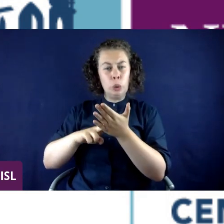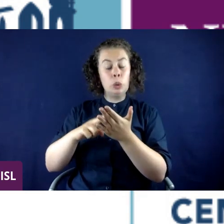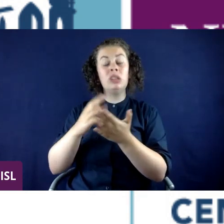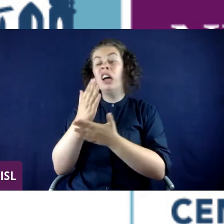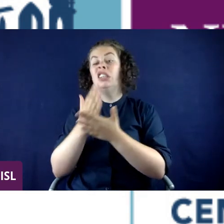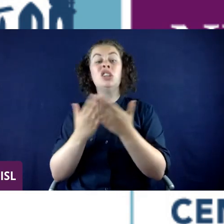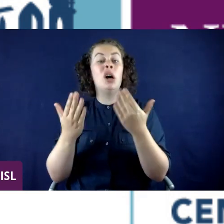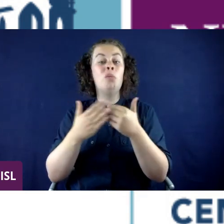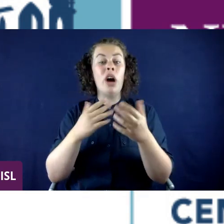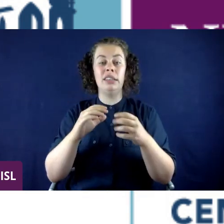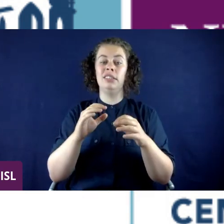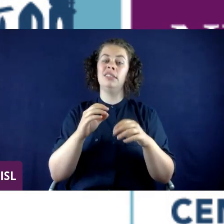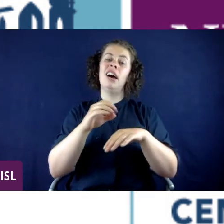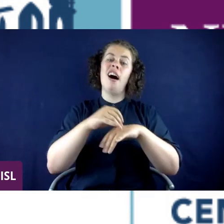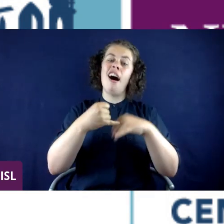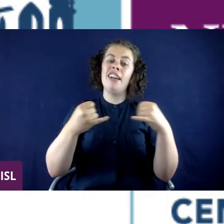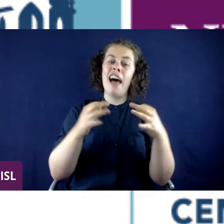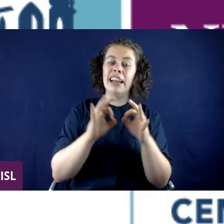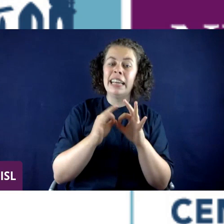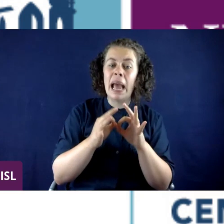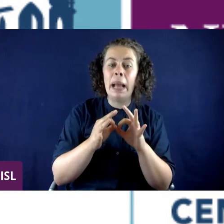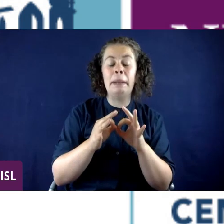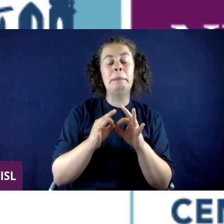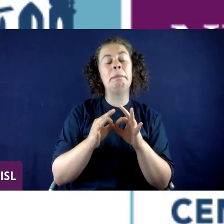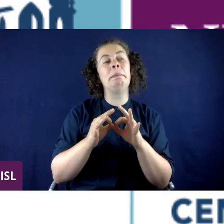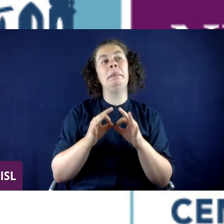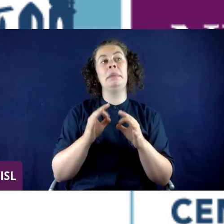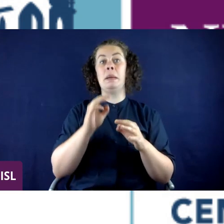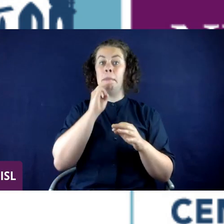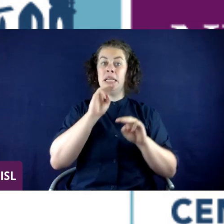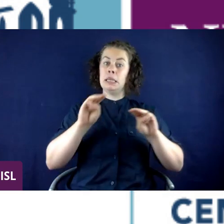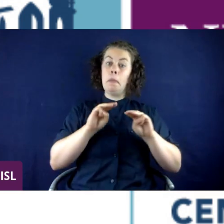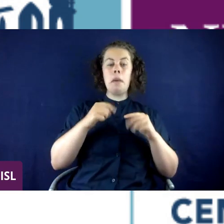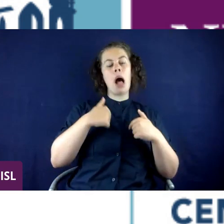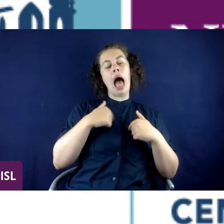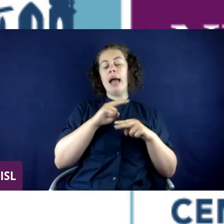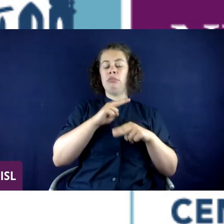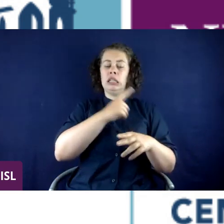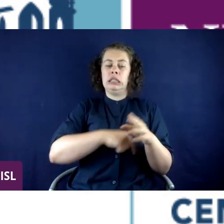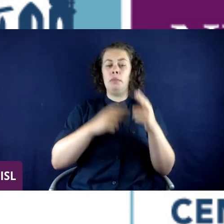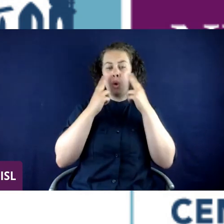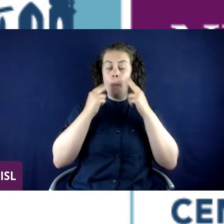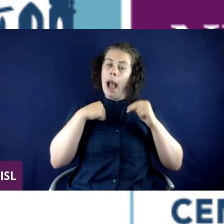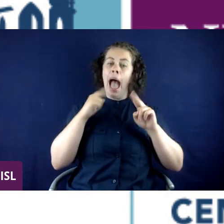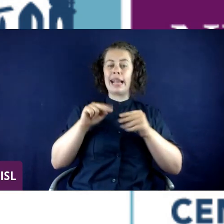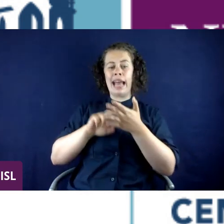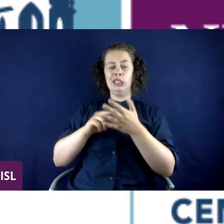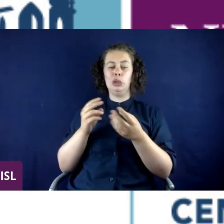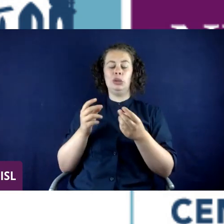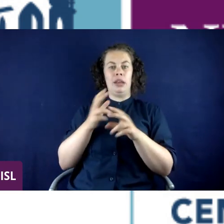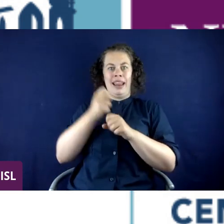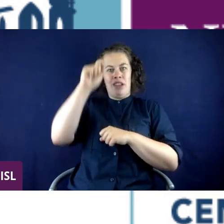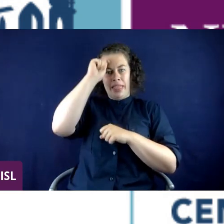Online gaming sites. Something that everyone who is nondisabled would take for granted.